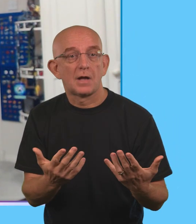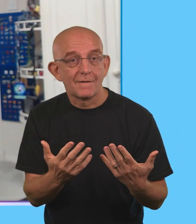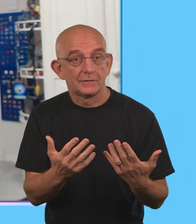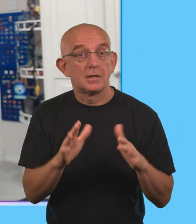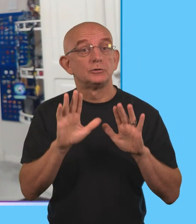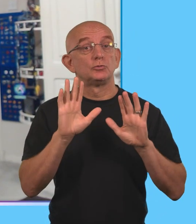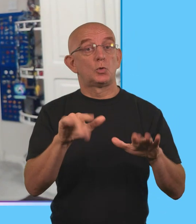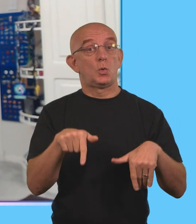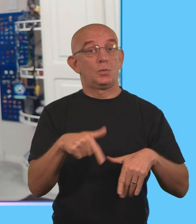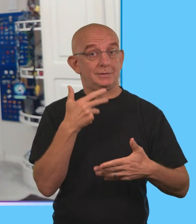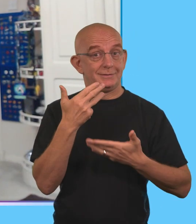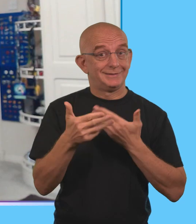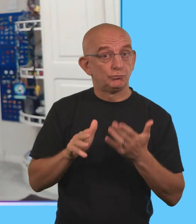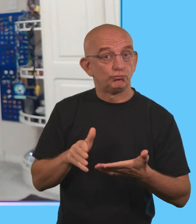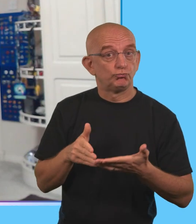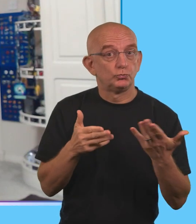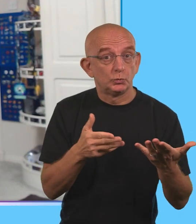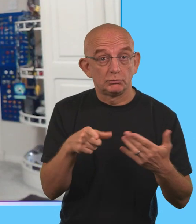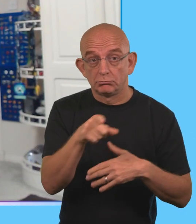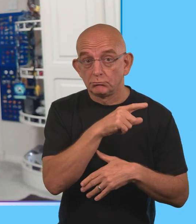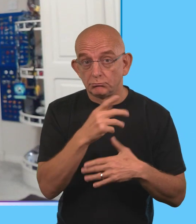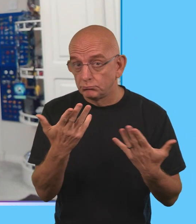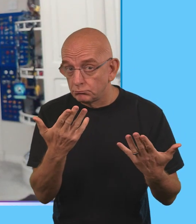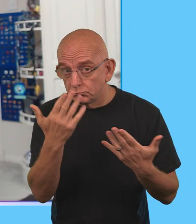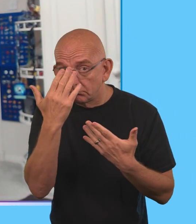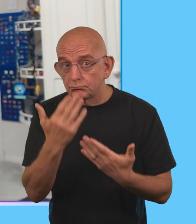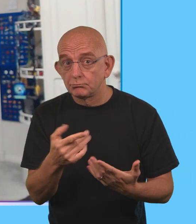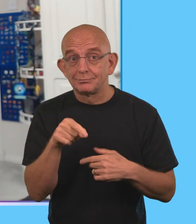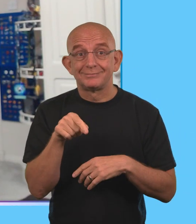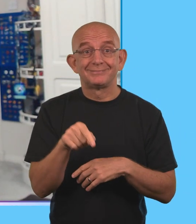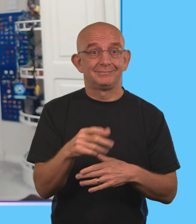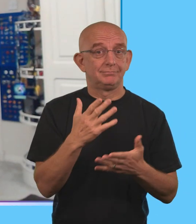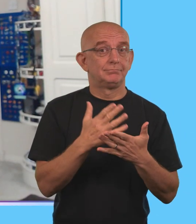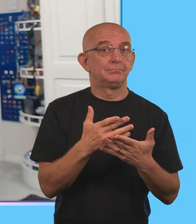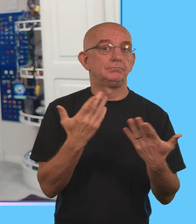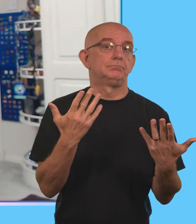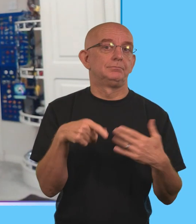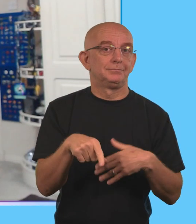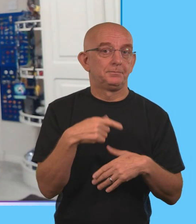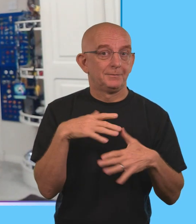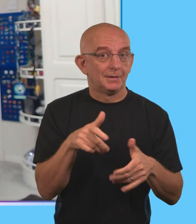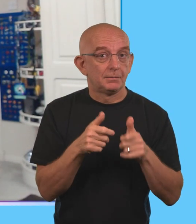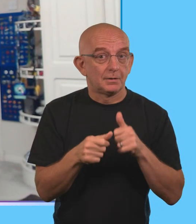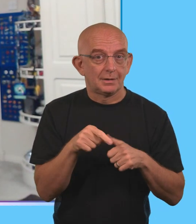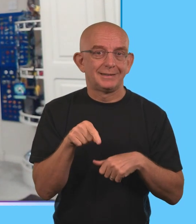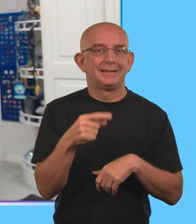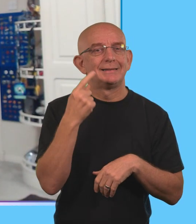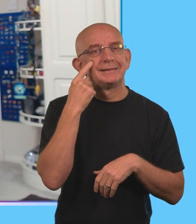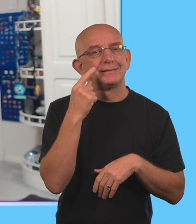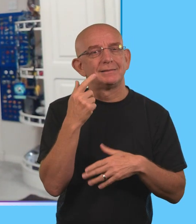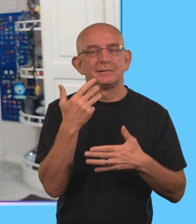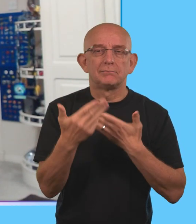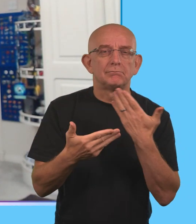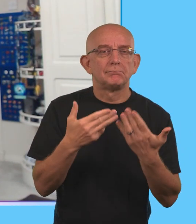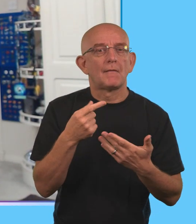Now, as to the game I'm going to introduce you today if you're not familiar with it, it's actually one that I've played before in a demo form,